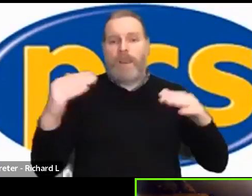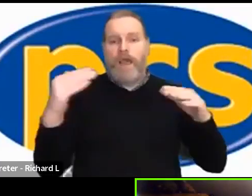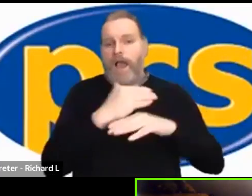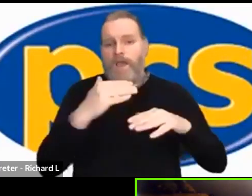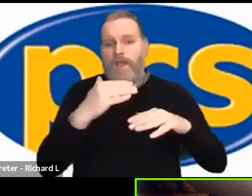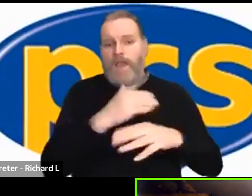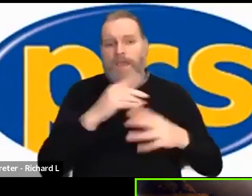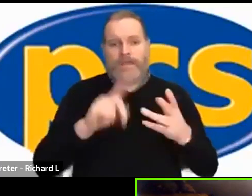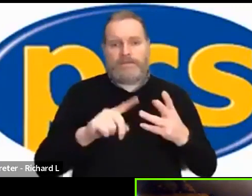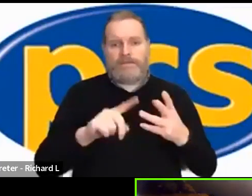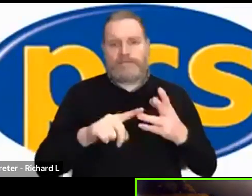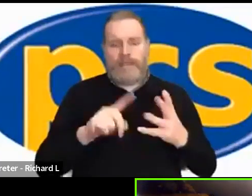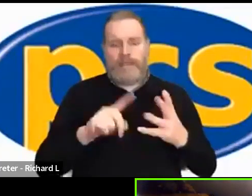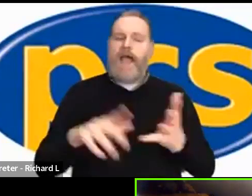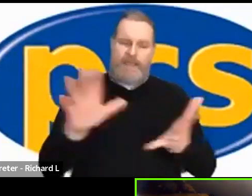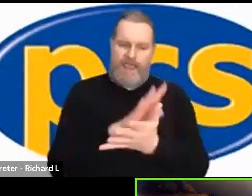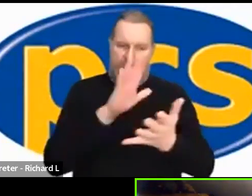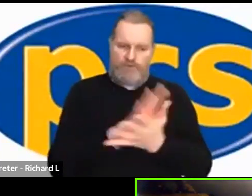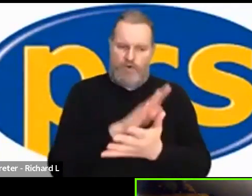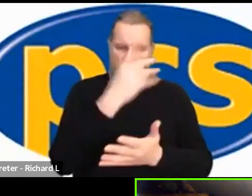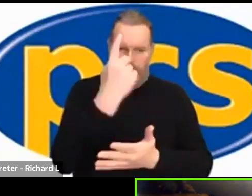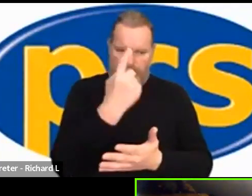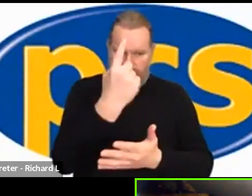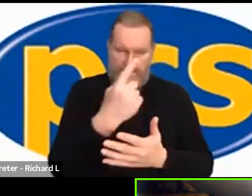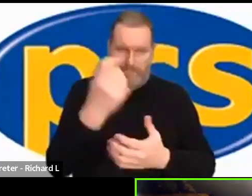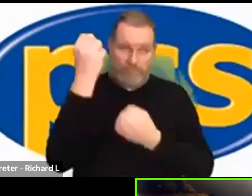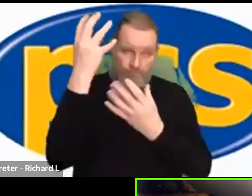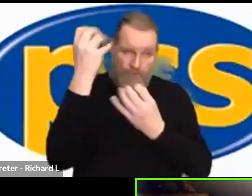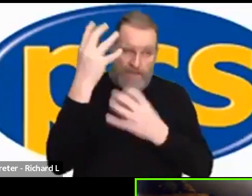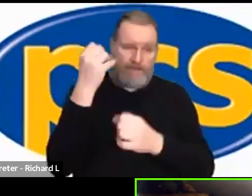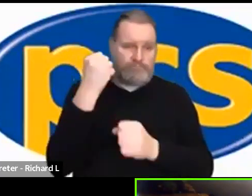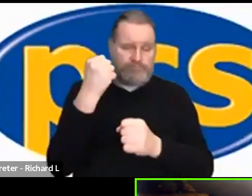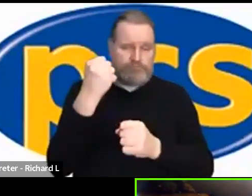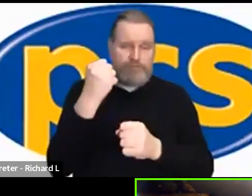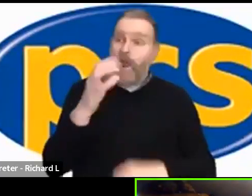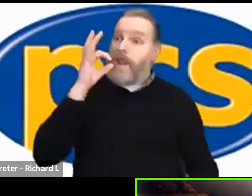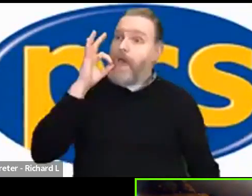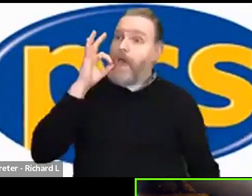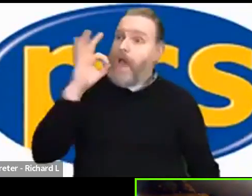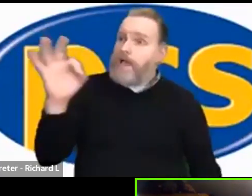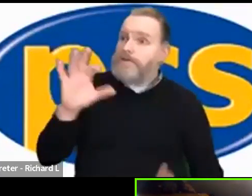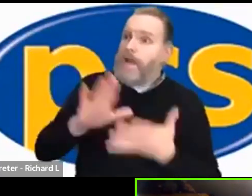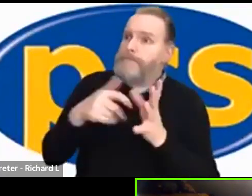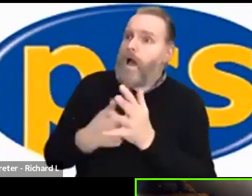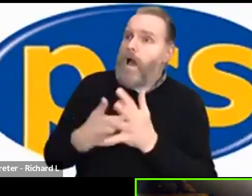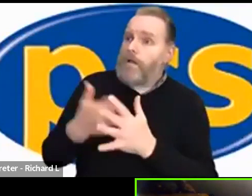Highways, Pcs. Pcs. And enjoy the picket lines, and that's marked on it. Okay, Okay, so, Ma, I don't think you